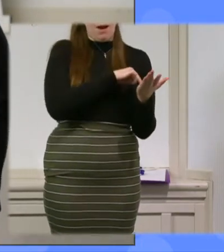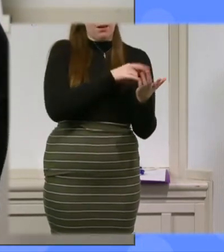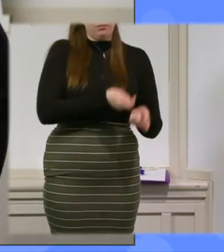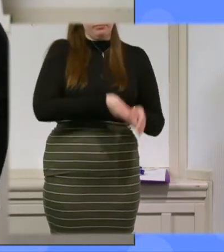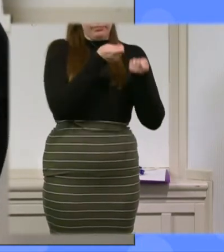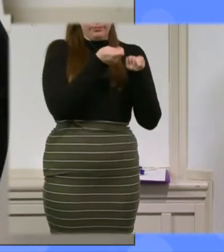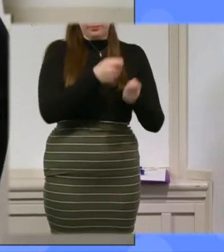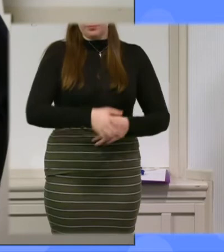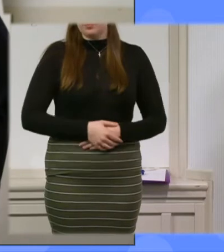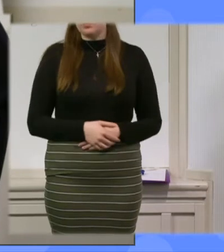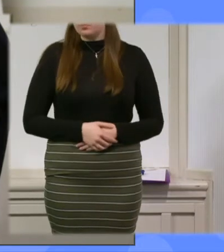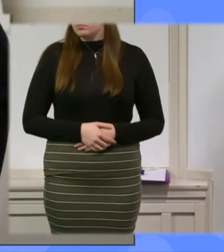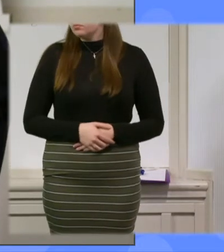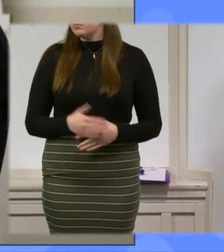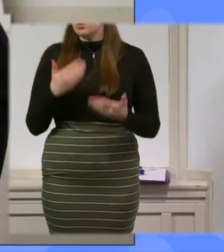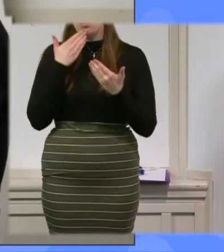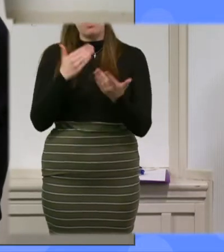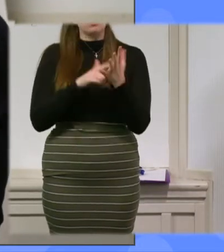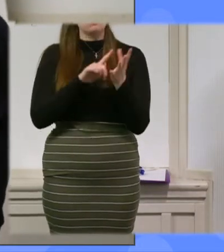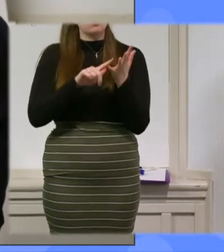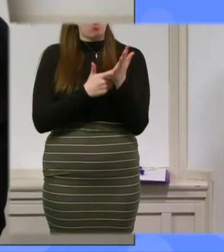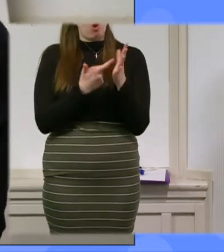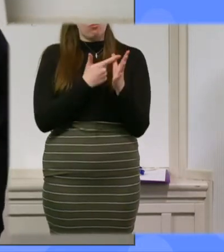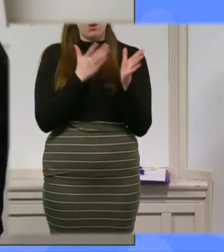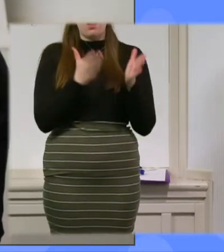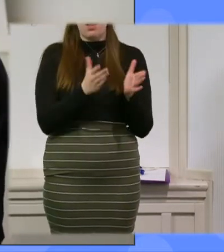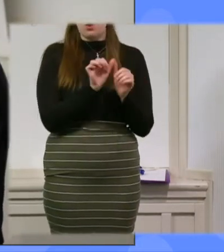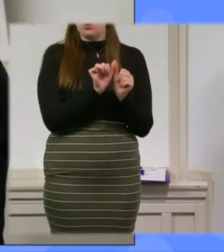these threads Thank You Lauren I'm going to move now in reverse order to Jamie